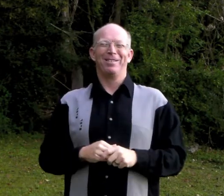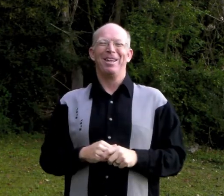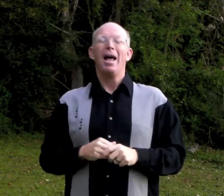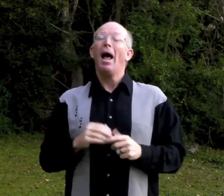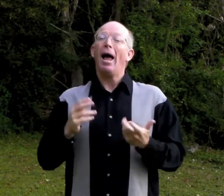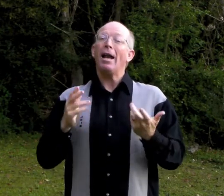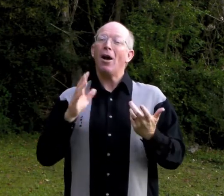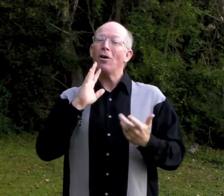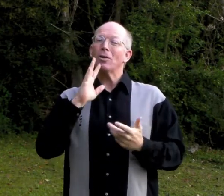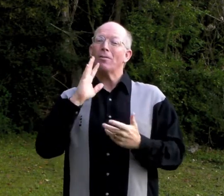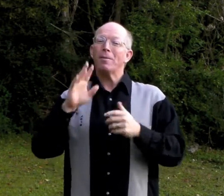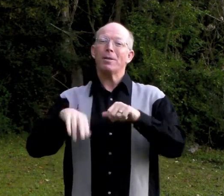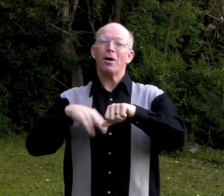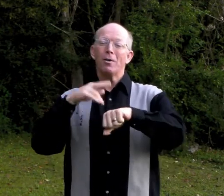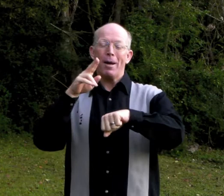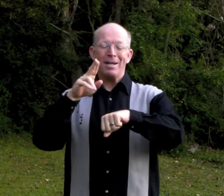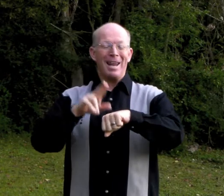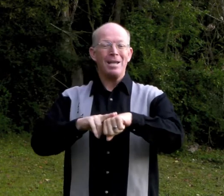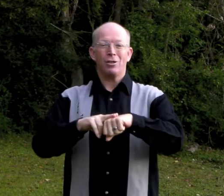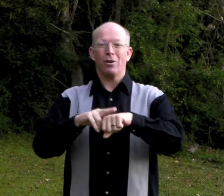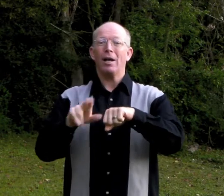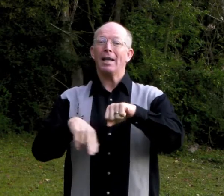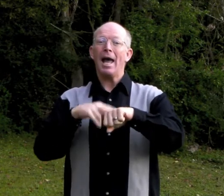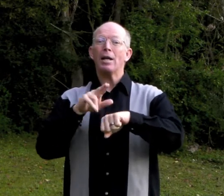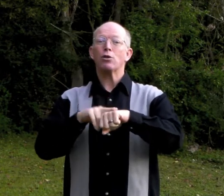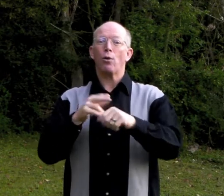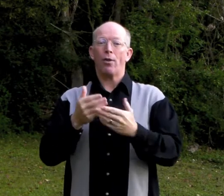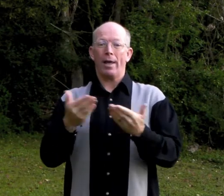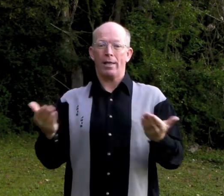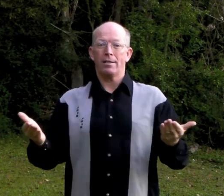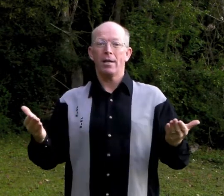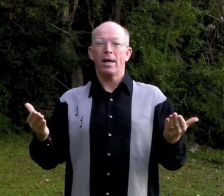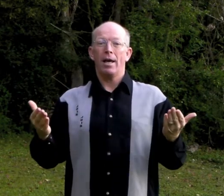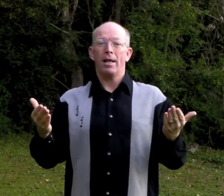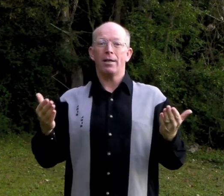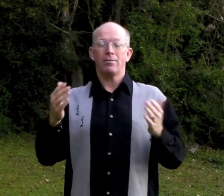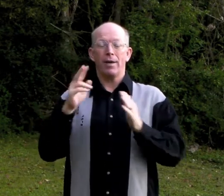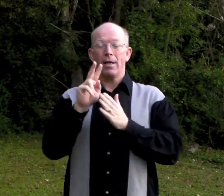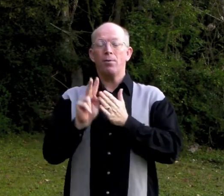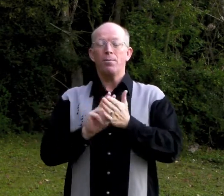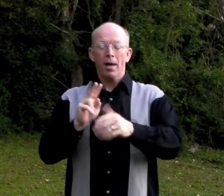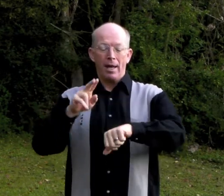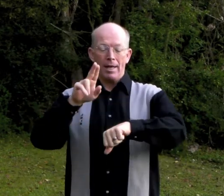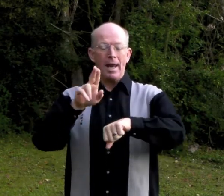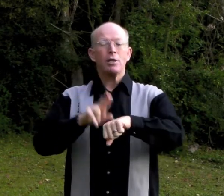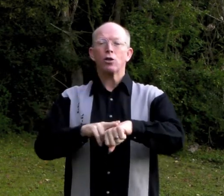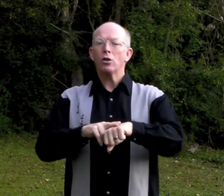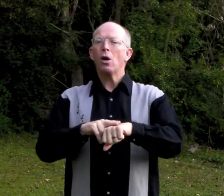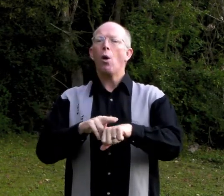Also, I am going to be talking about NATURE. NATURAL things in this video.